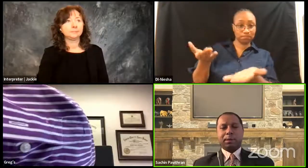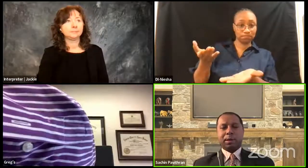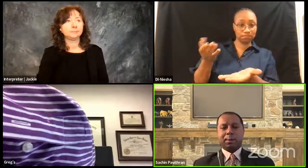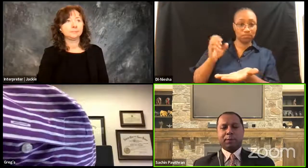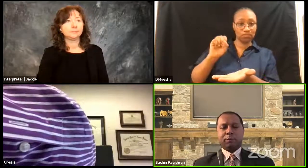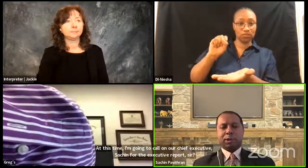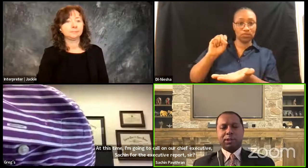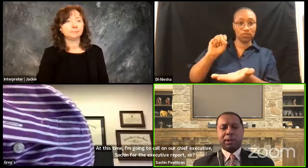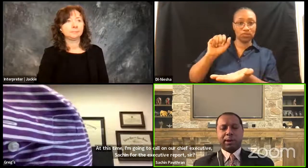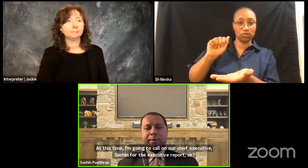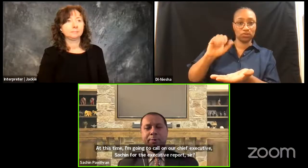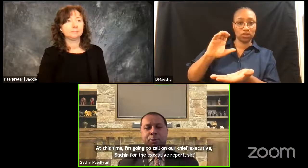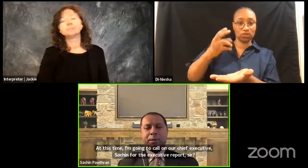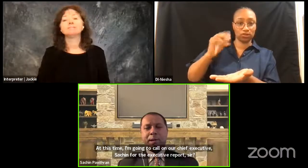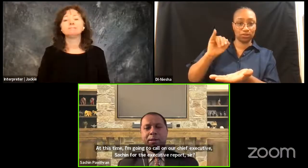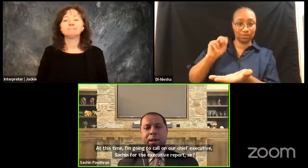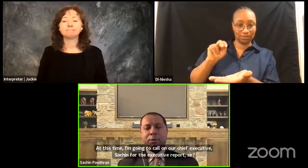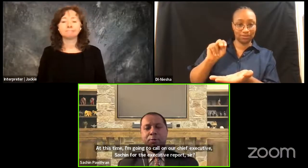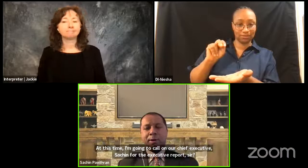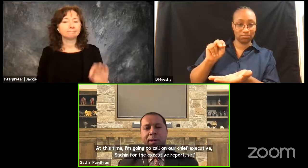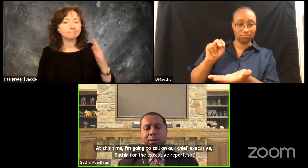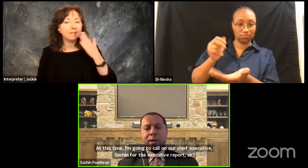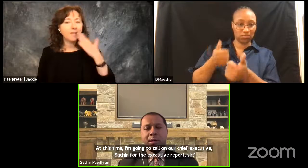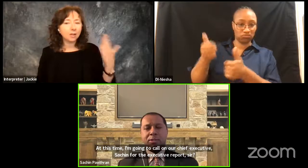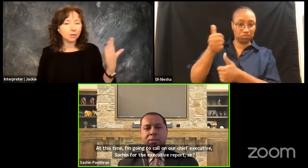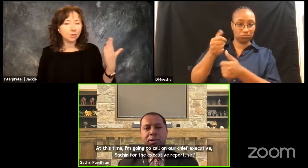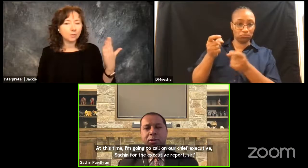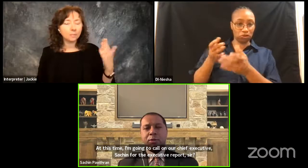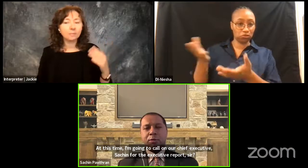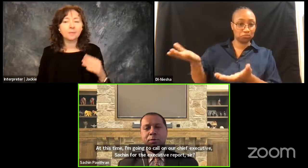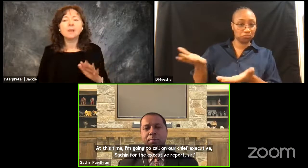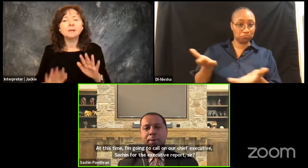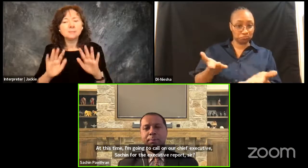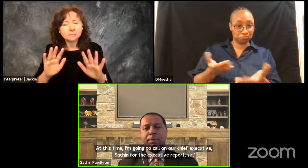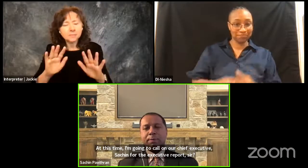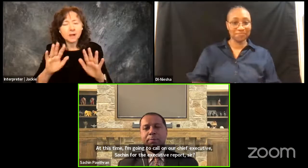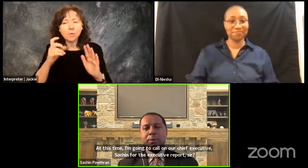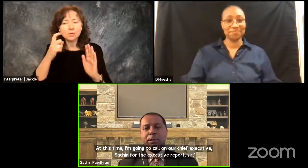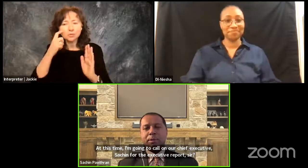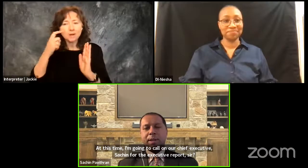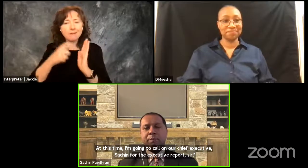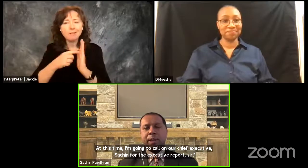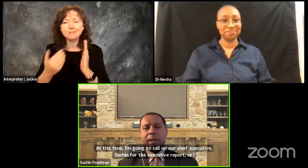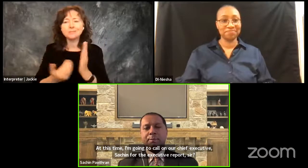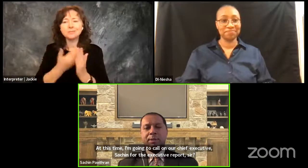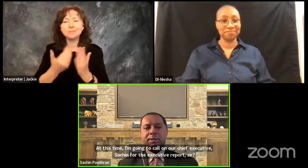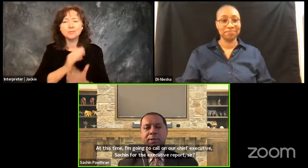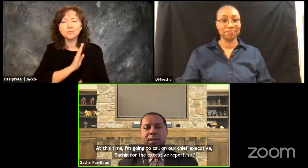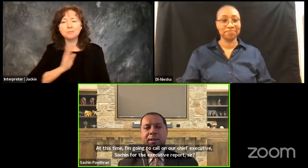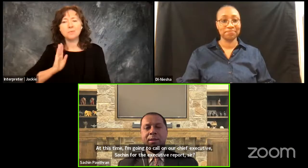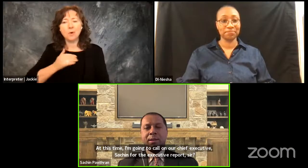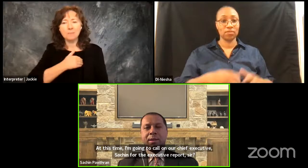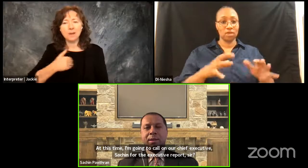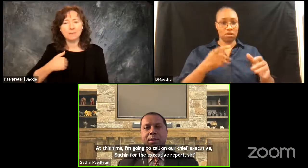Before I start my report, I do want to acknowledge a new member of the Board, that we have present today.